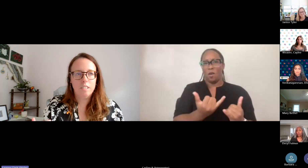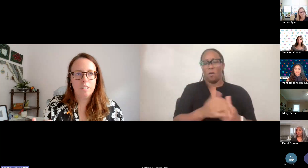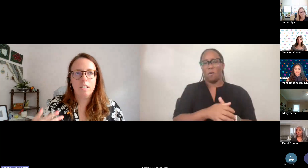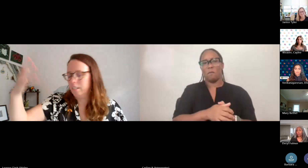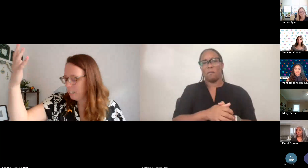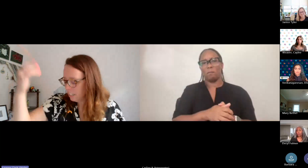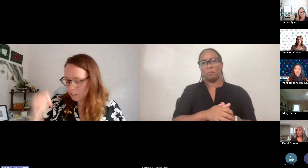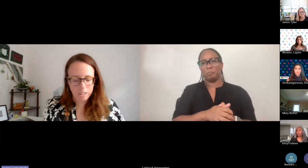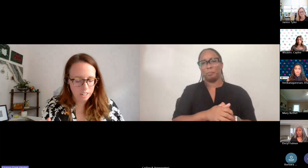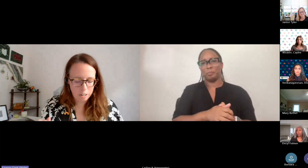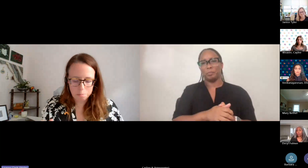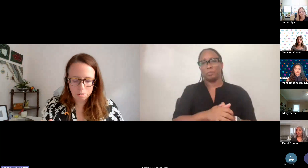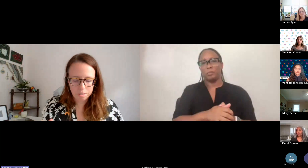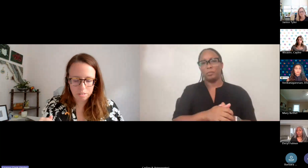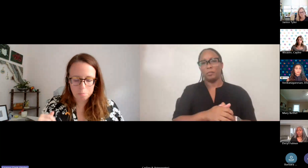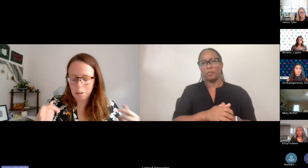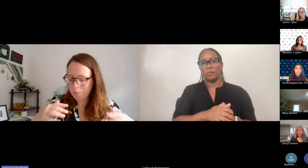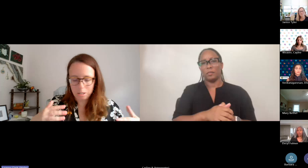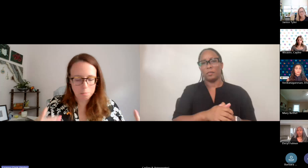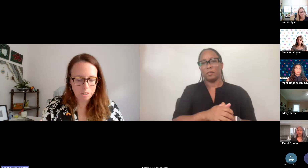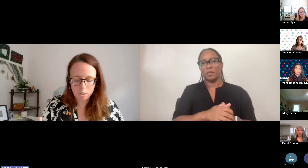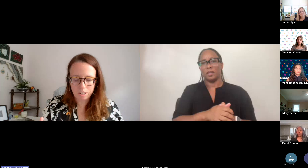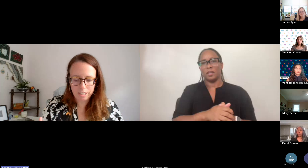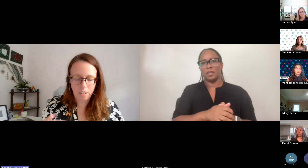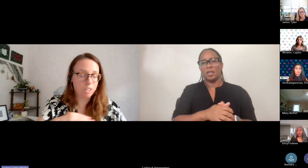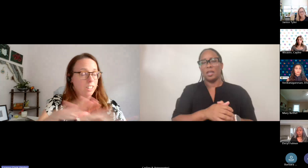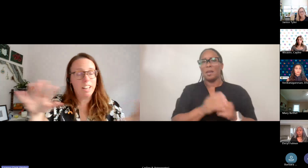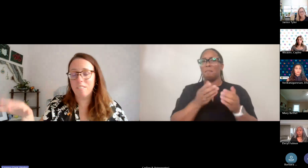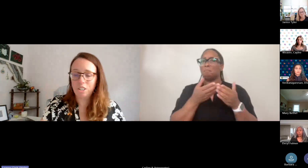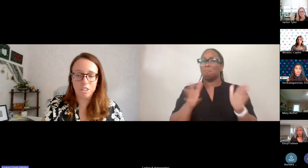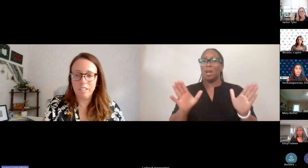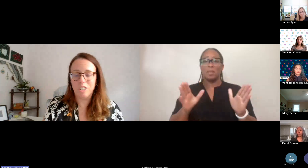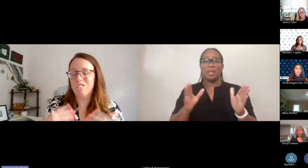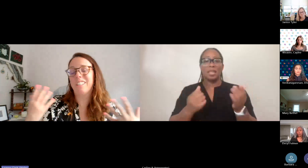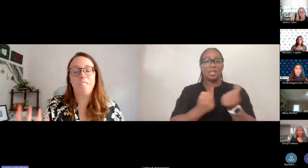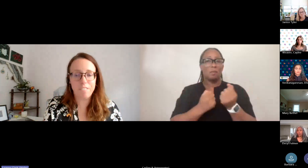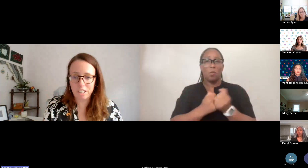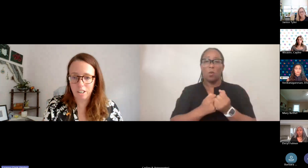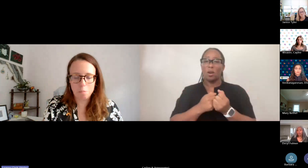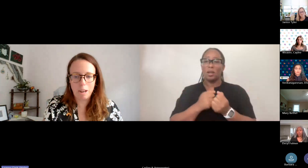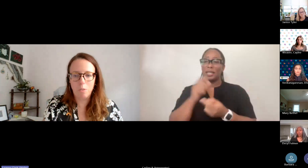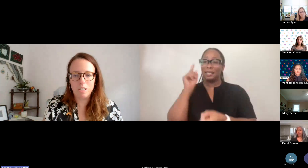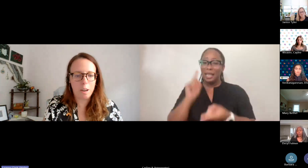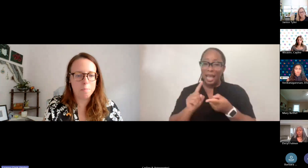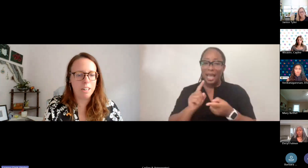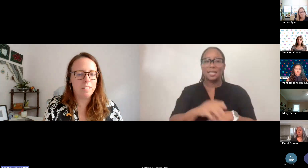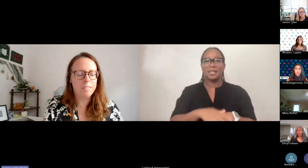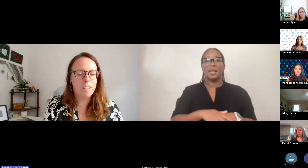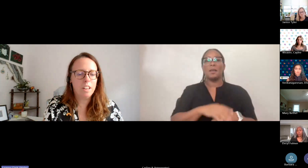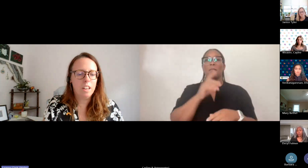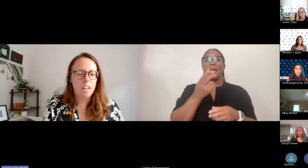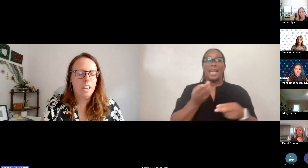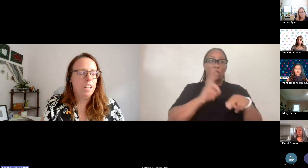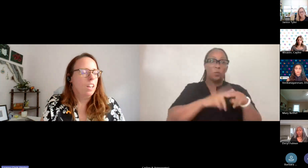And need us going up. Public support is going down. There's a lot of uncertainty. There's a lot of fear about what's